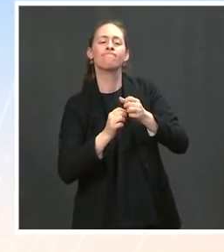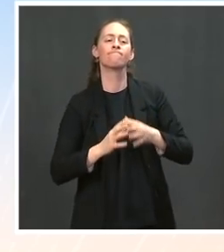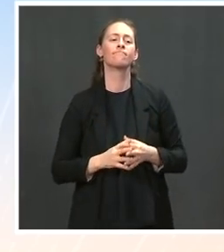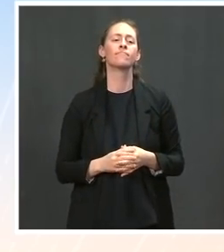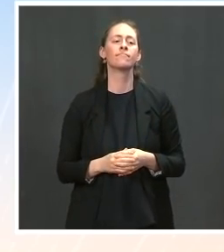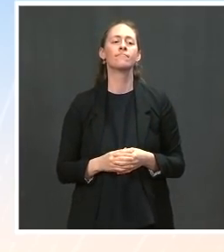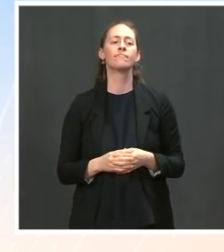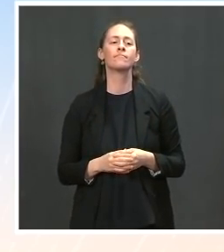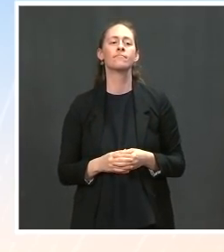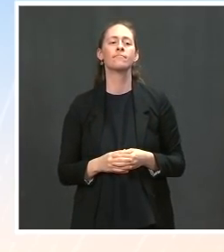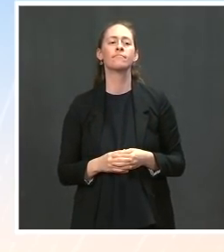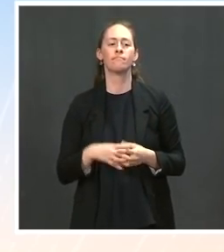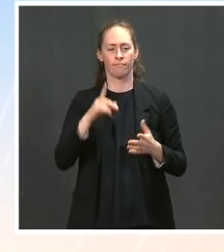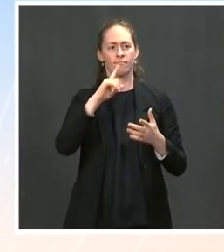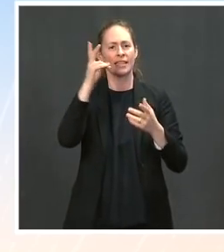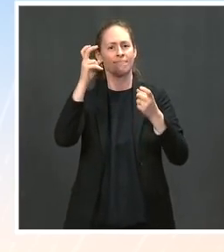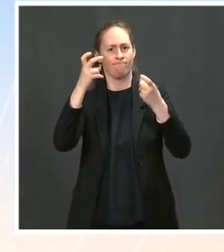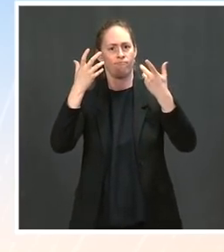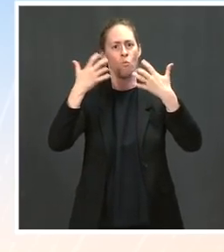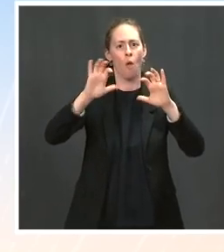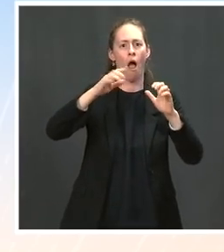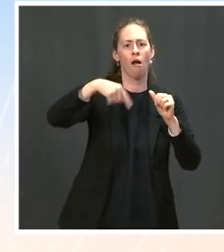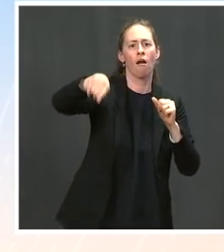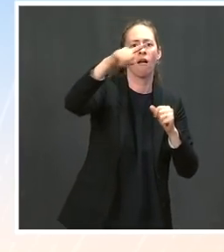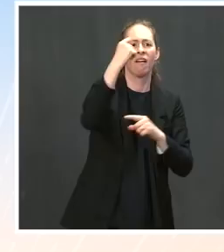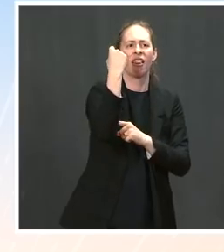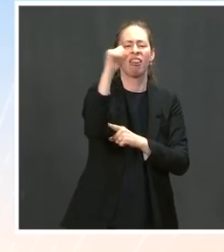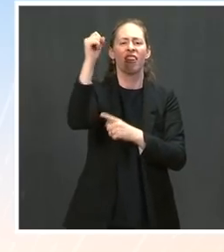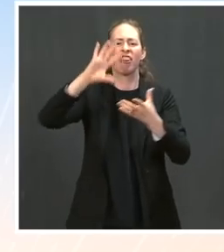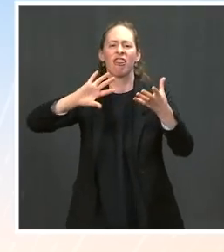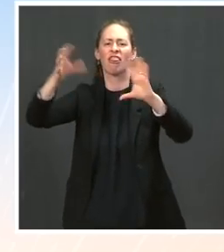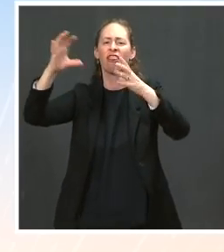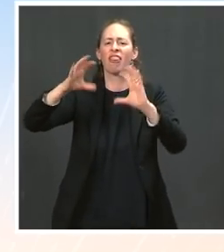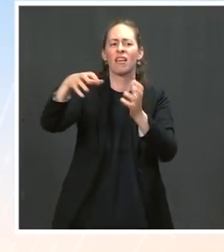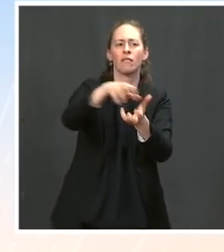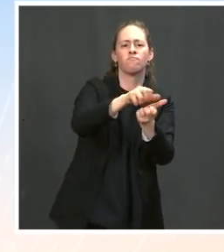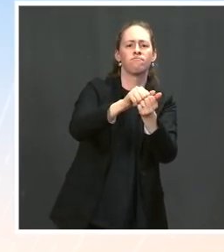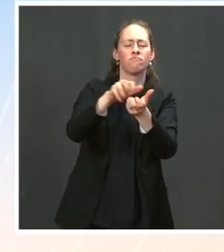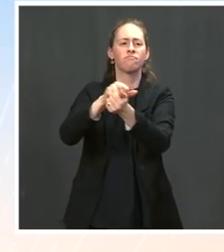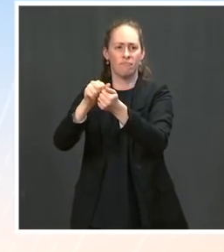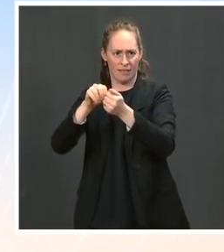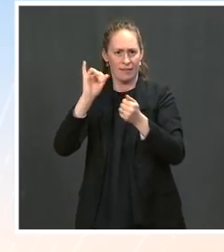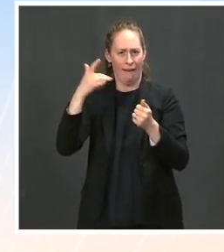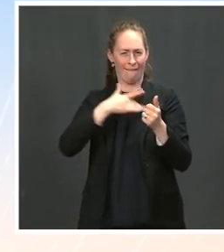Is it a double standard to not condemn or speak out against the comments by Maxine Waters,